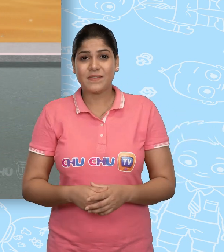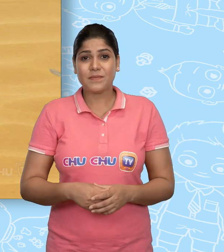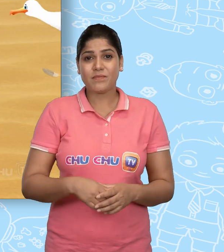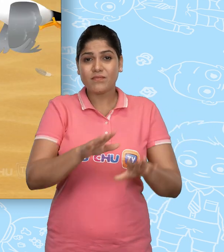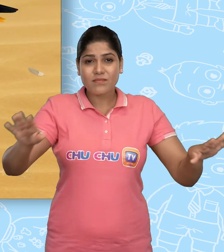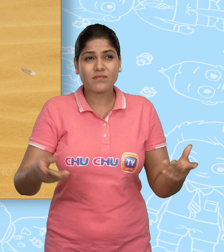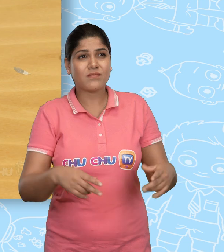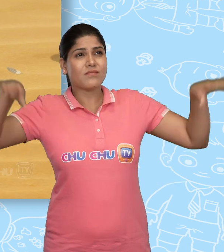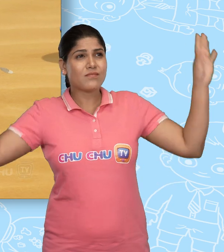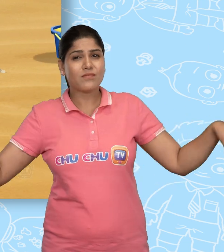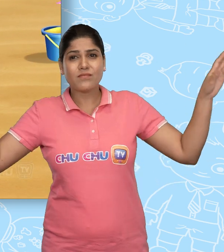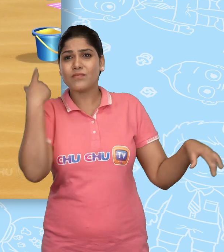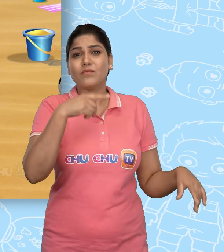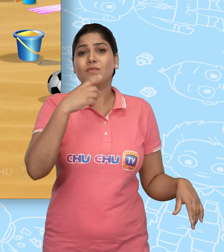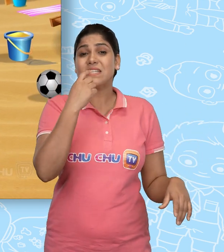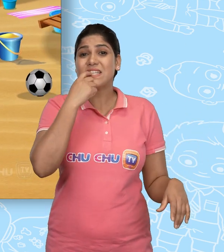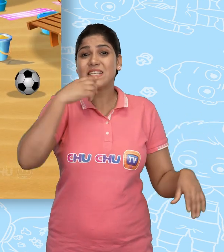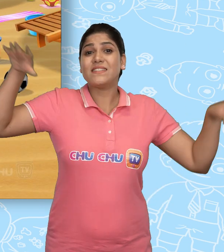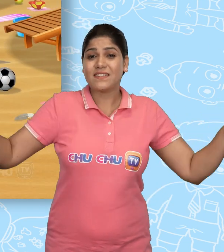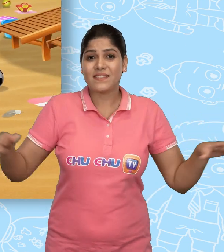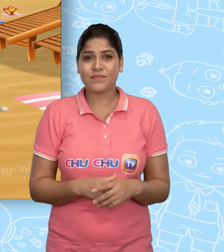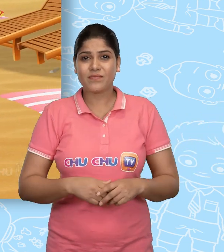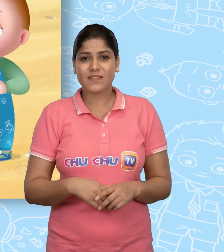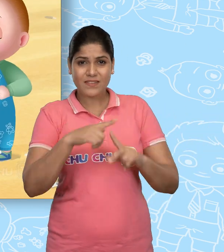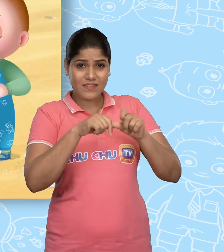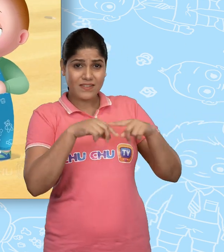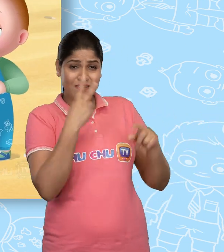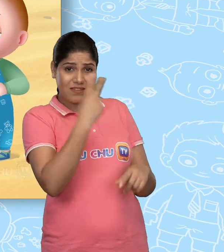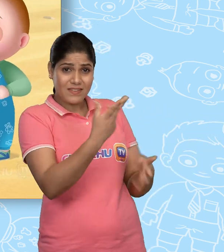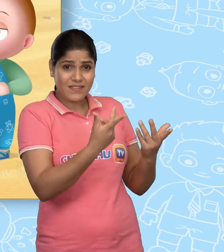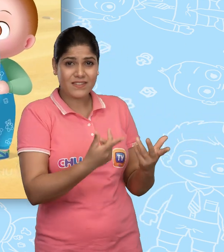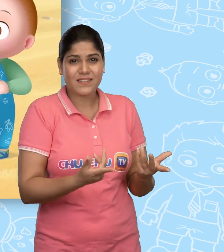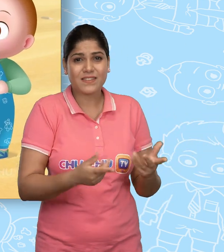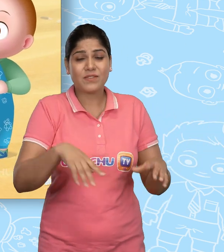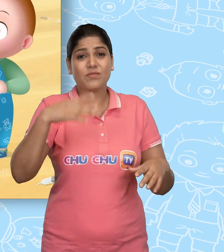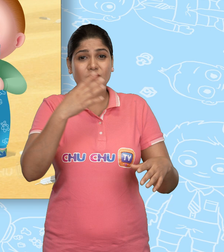The children noticed a seagull flying overhead. Baby Taku, look!